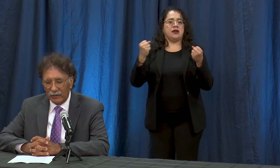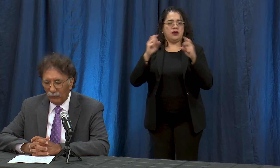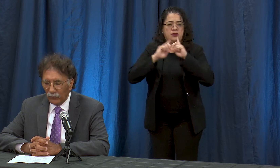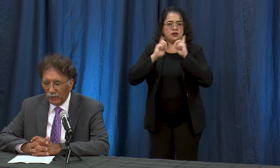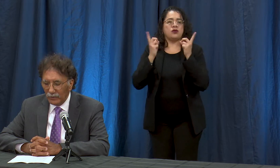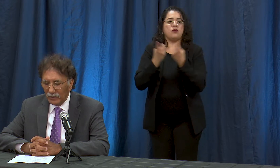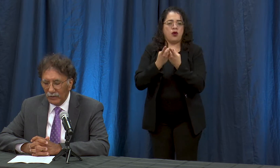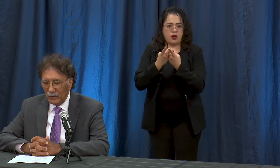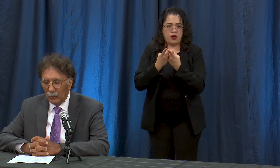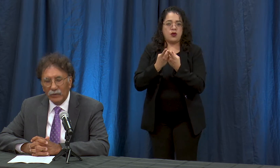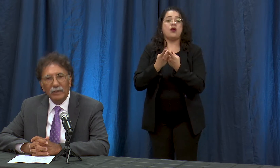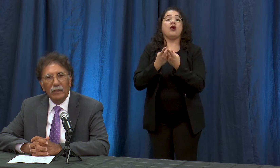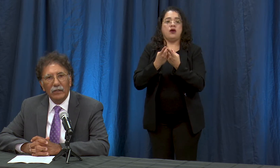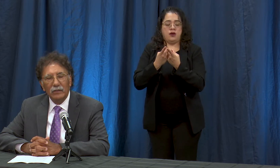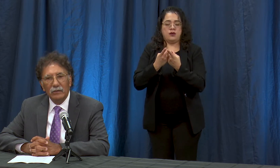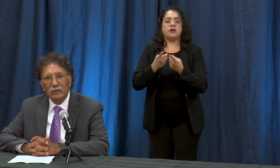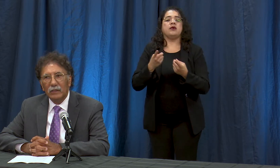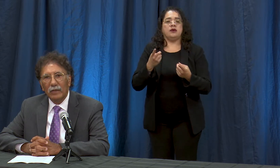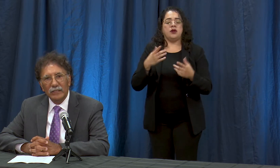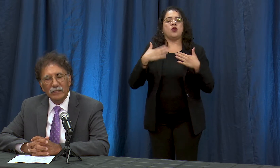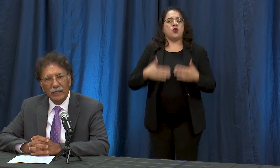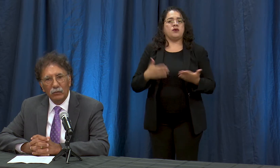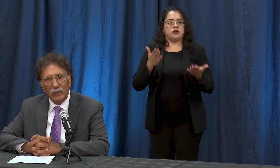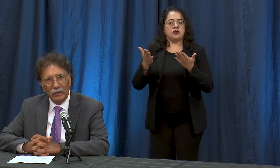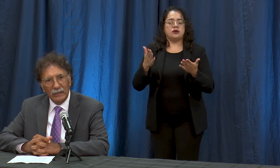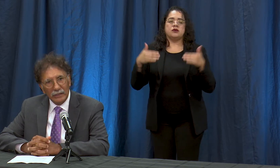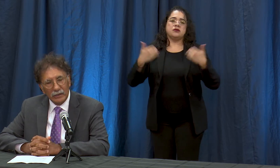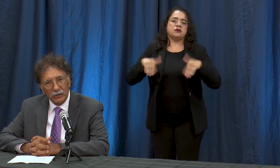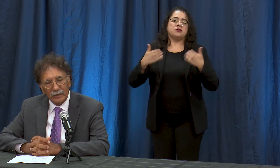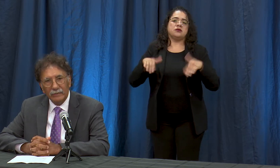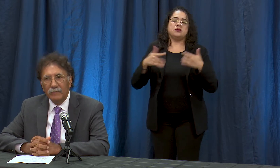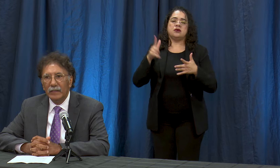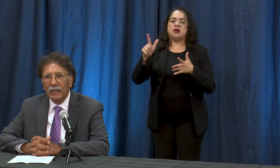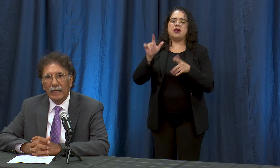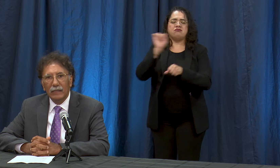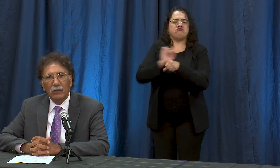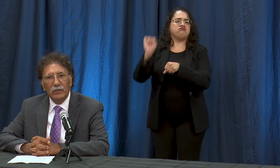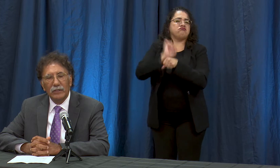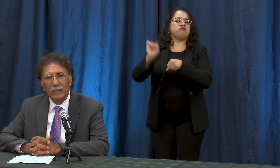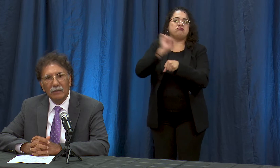informed with regard to the crisis that we're undergoing and of course utmost